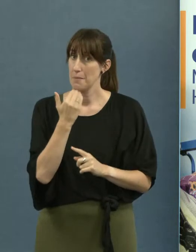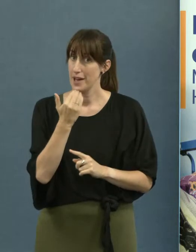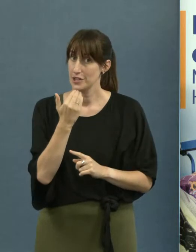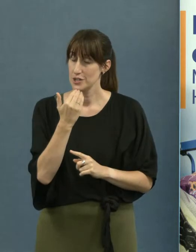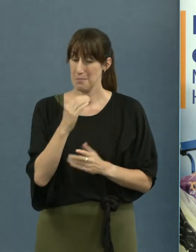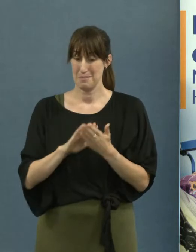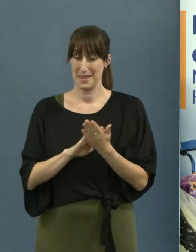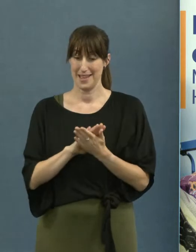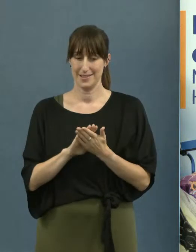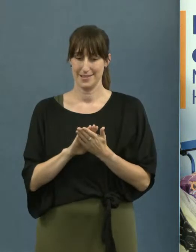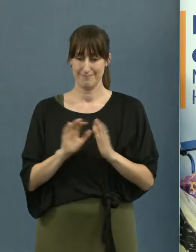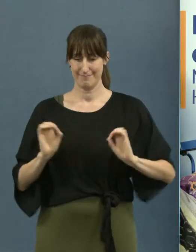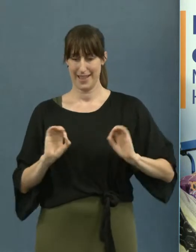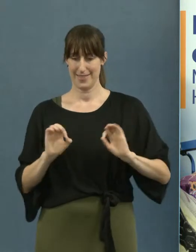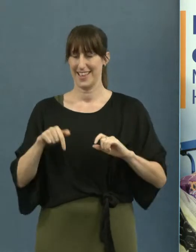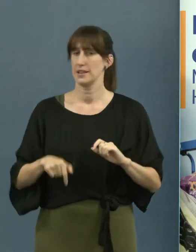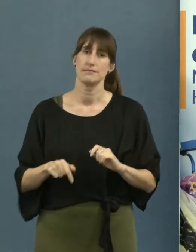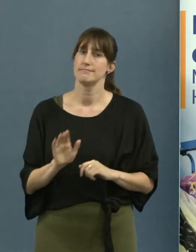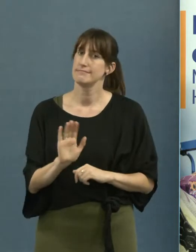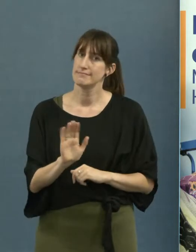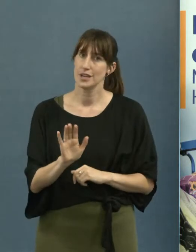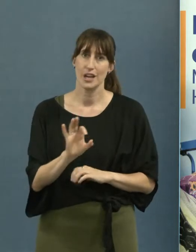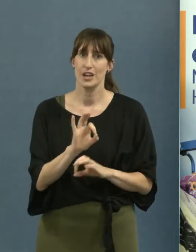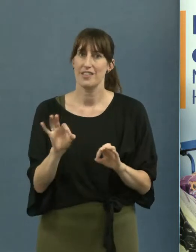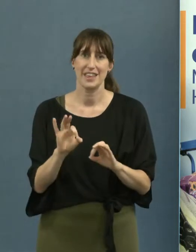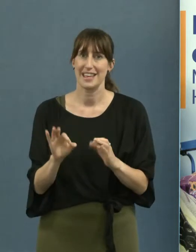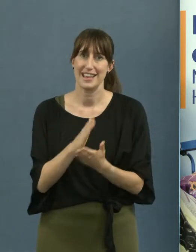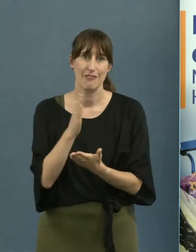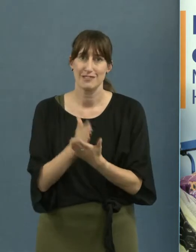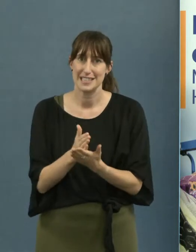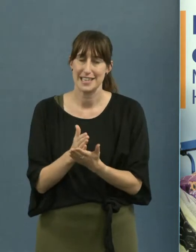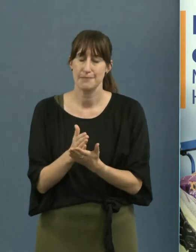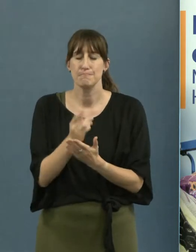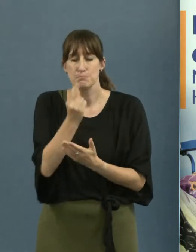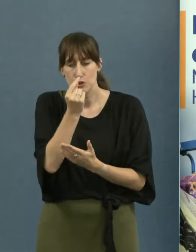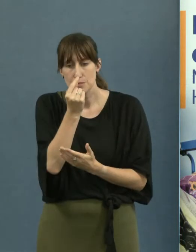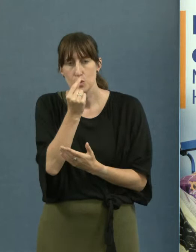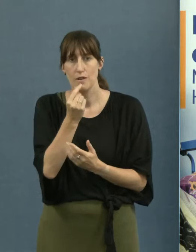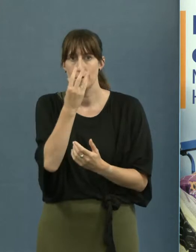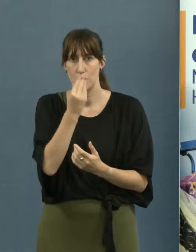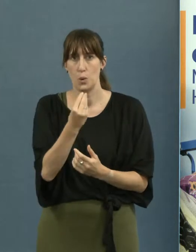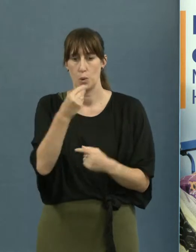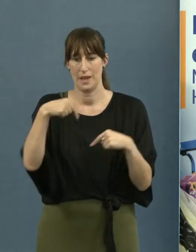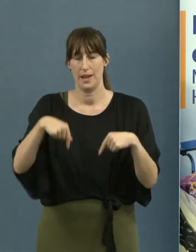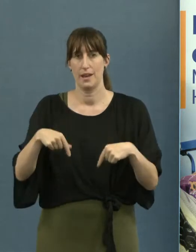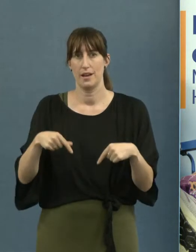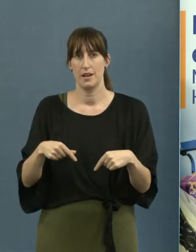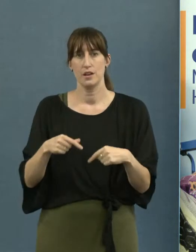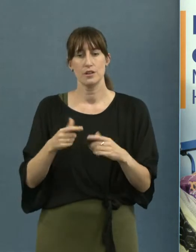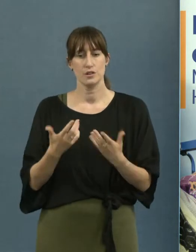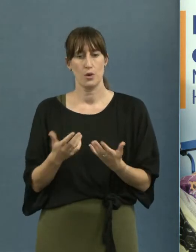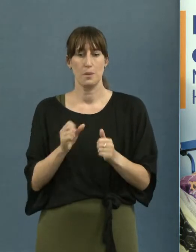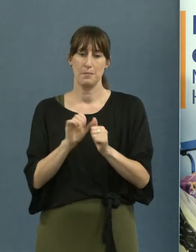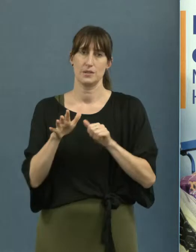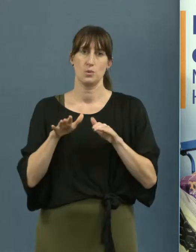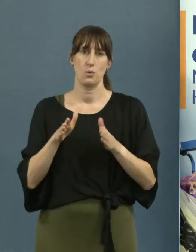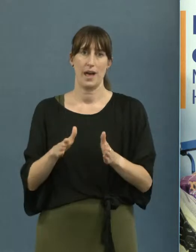won't see, in the Southern Hemisphere, an increase in flu. So, again, it's about